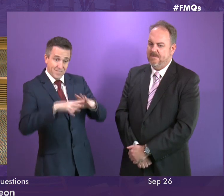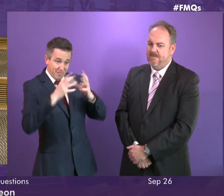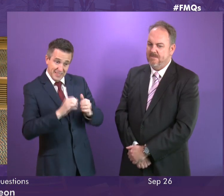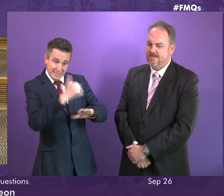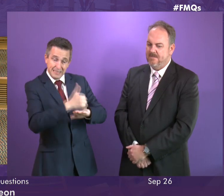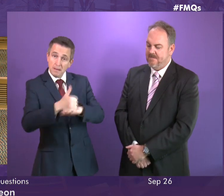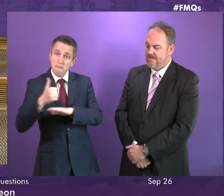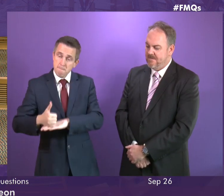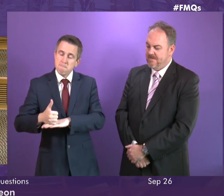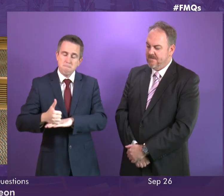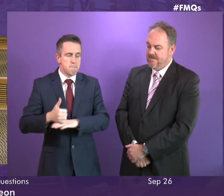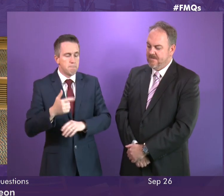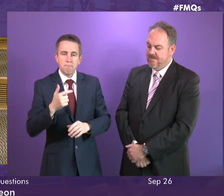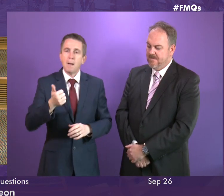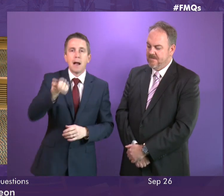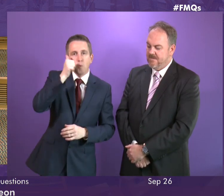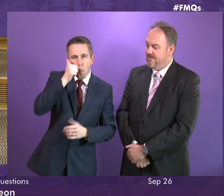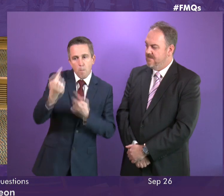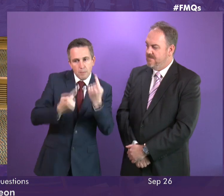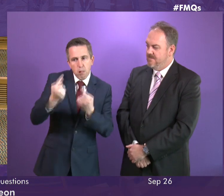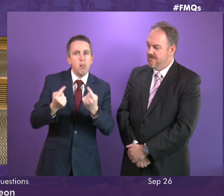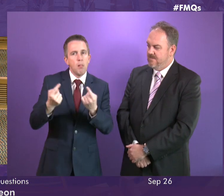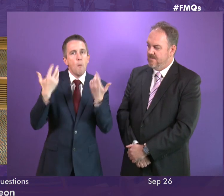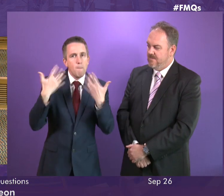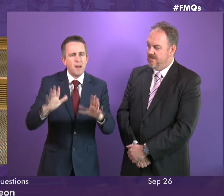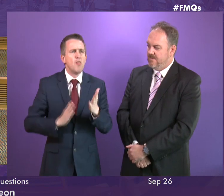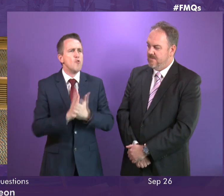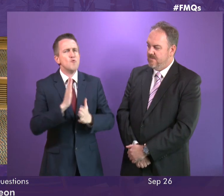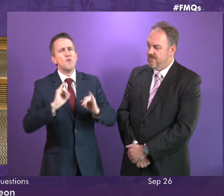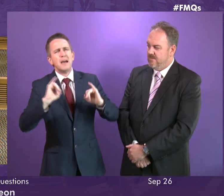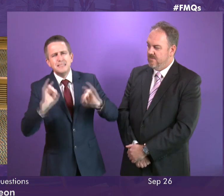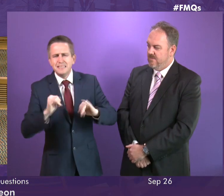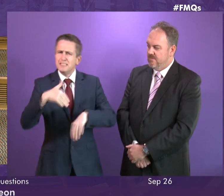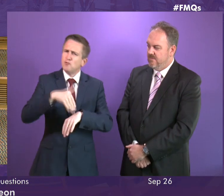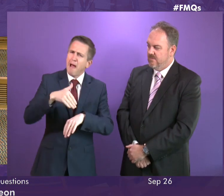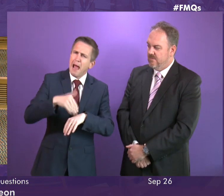I absolutely understand that people who have experienced the most serious and heinous crimes